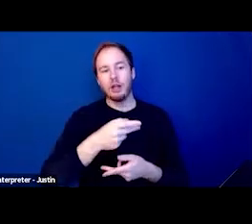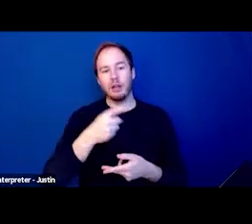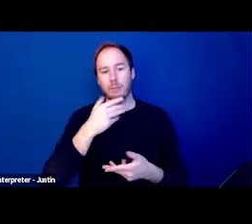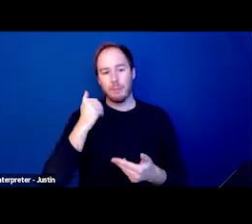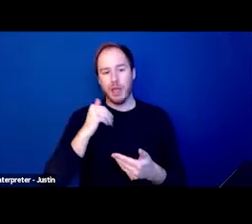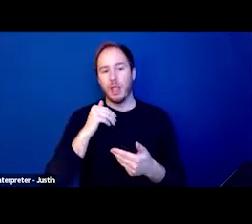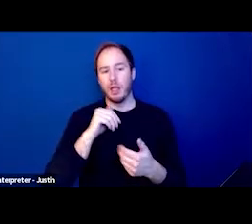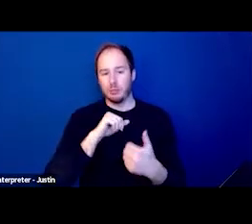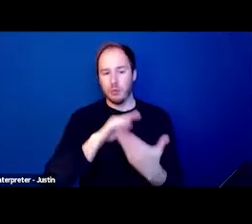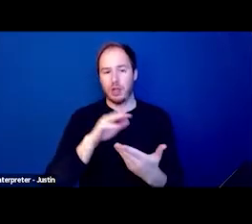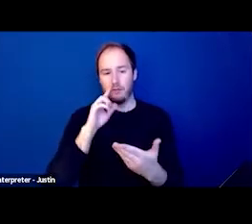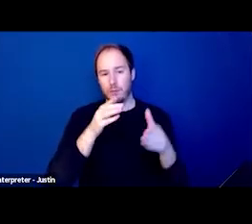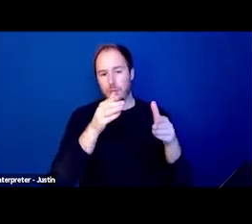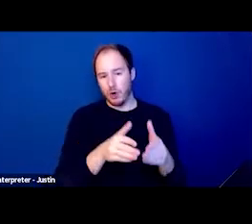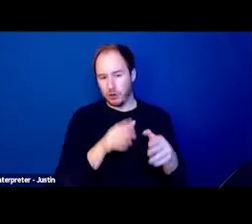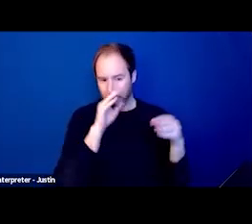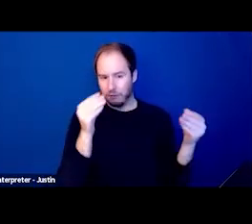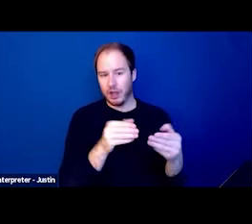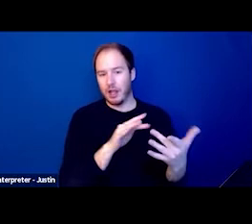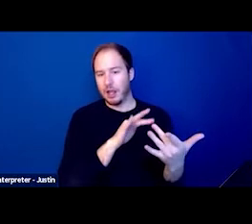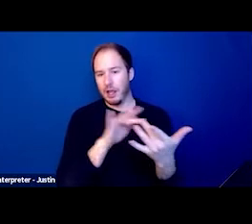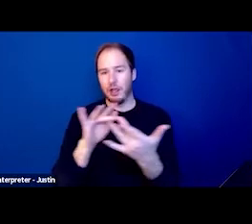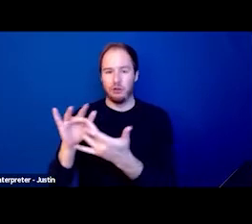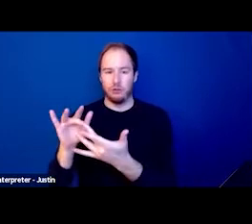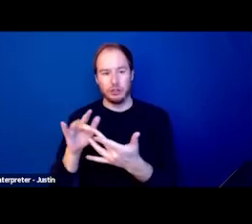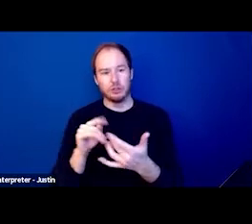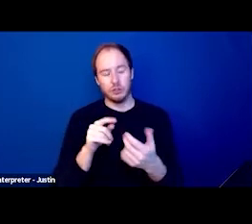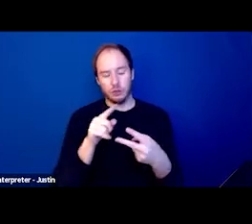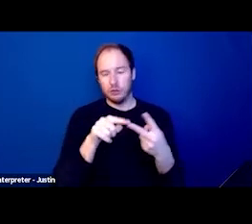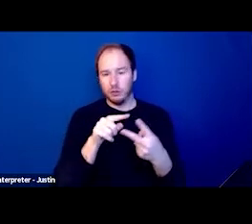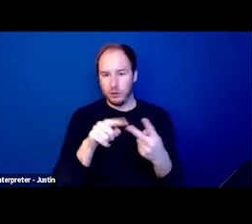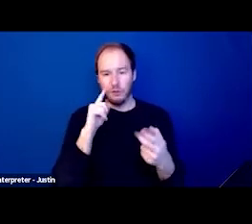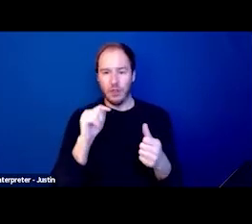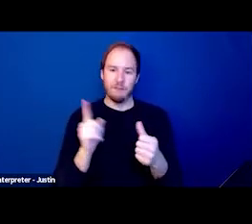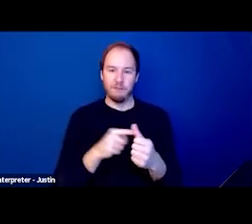Those first two sessions really focused on making that initial connection with people experiencing homelessness